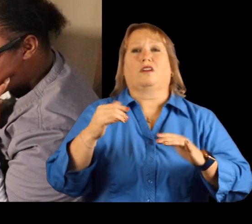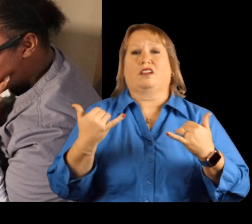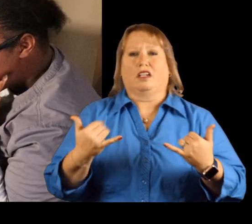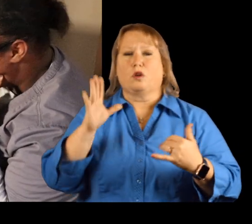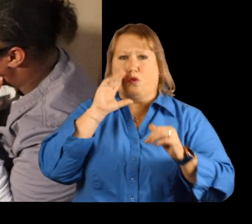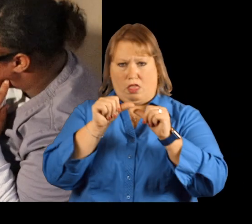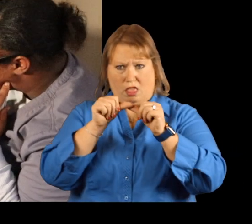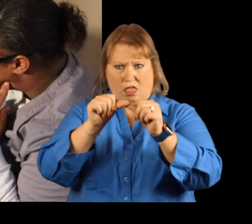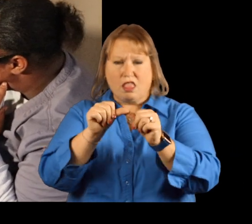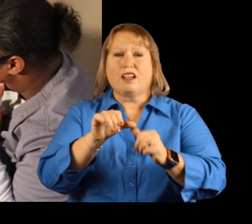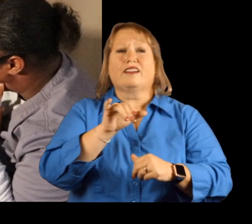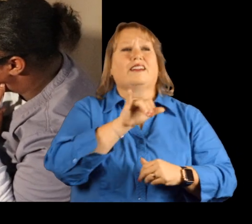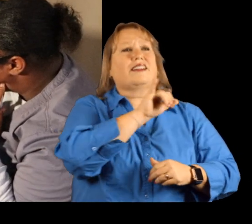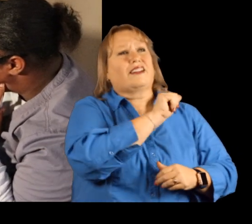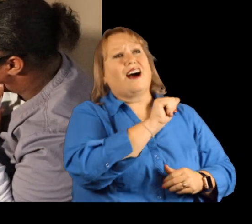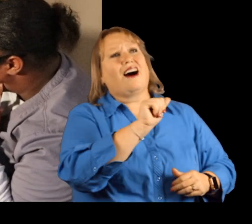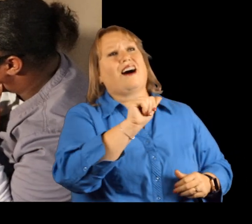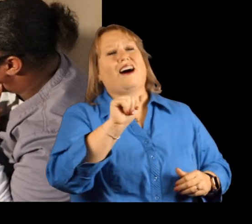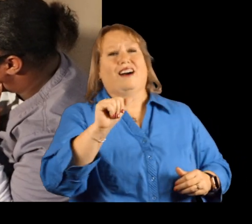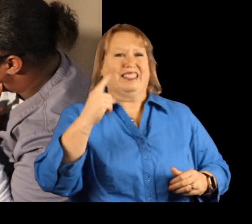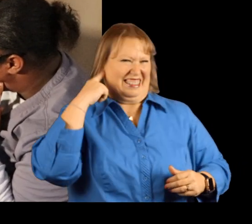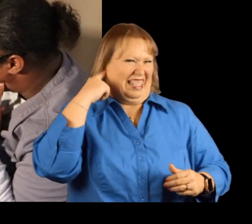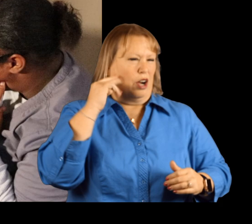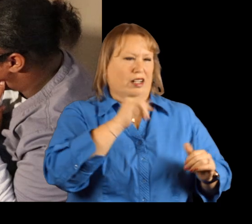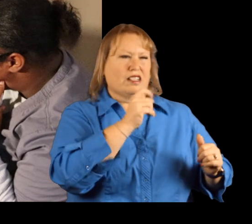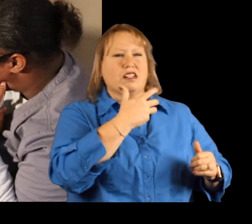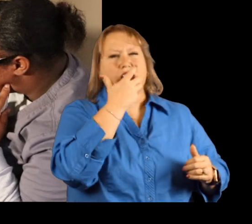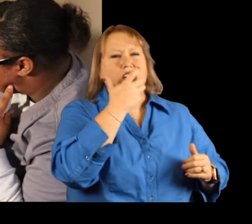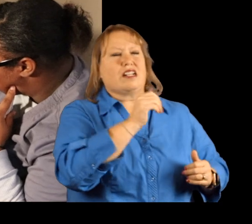Okay, so we are doing a sustained cooing sound. I have gotten to hear that a lot.